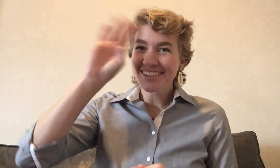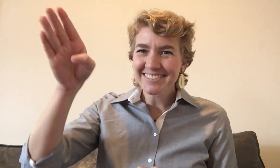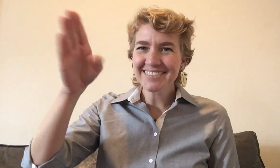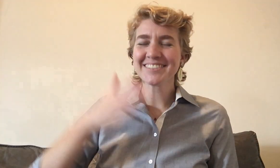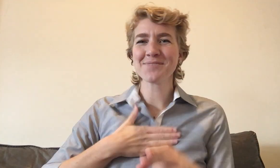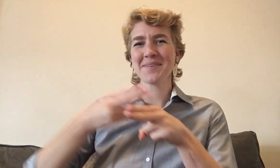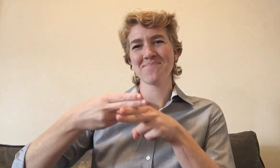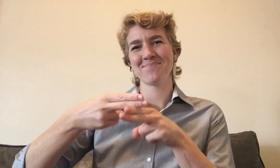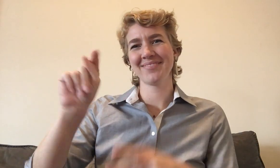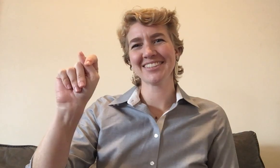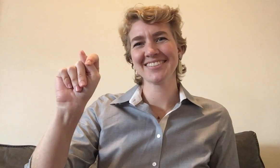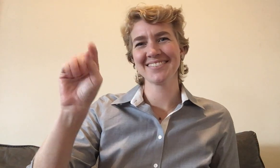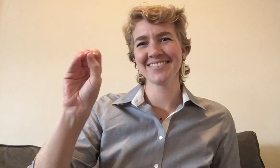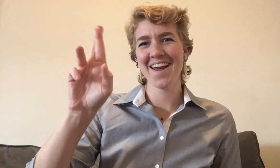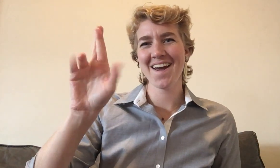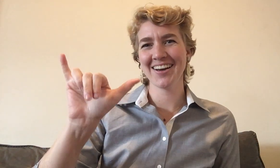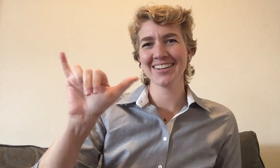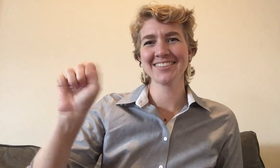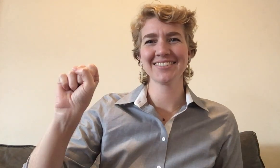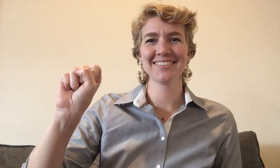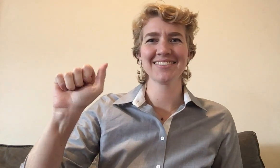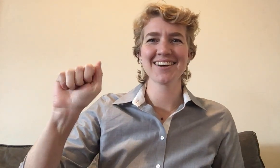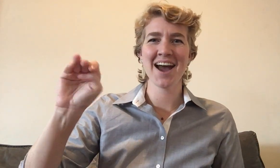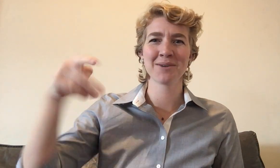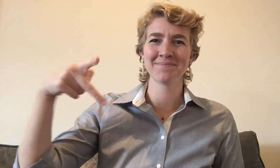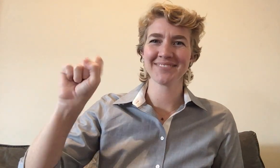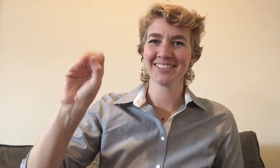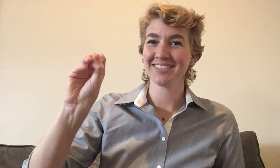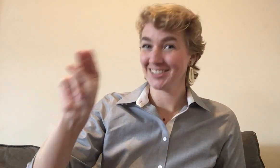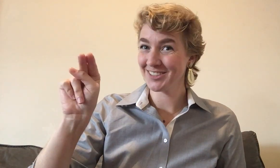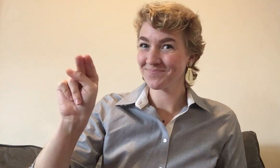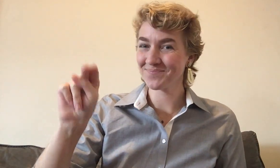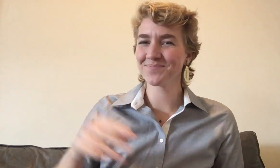Hello, my name is Tory Sampson.